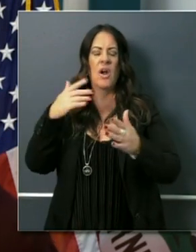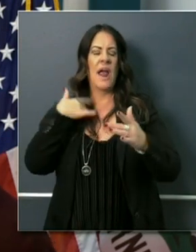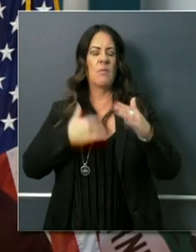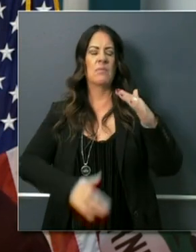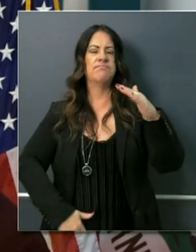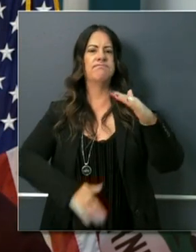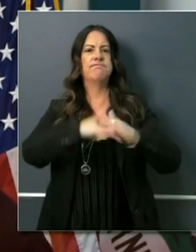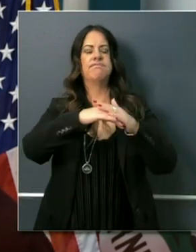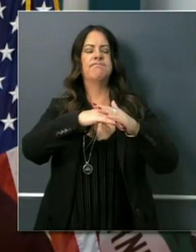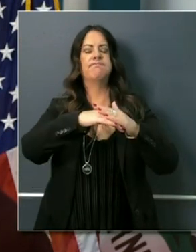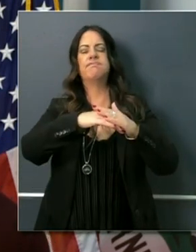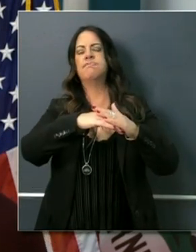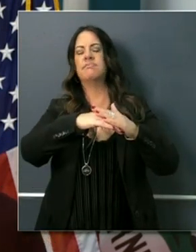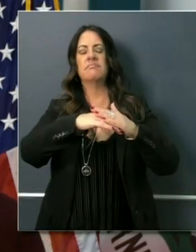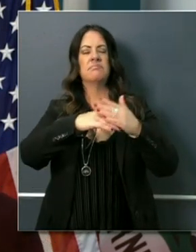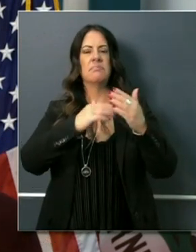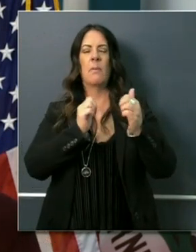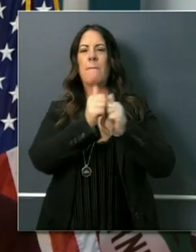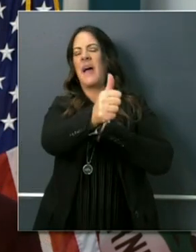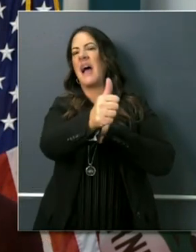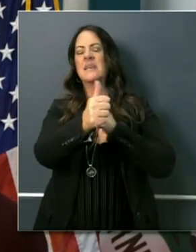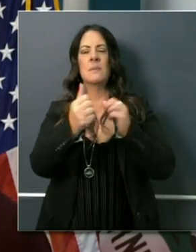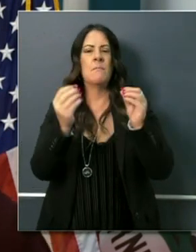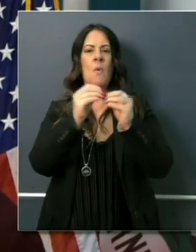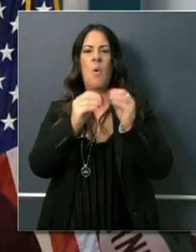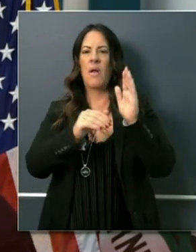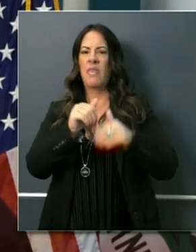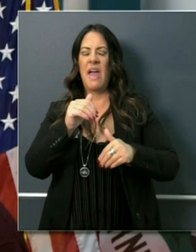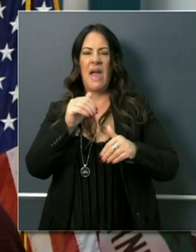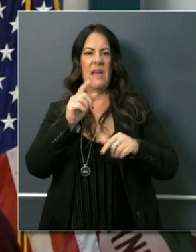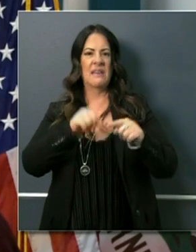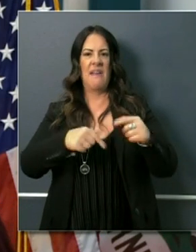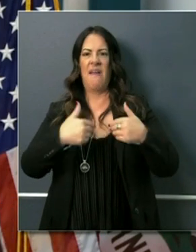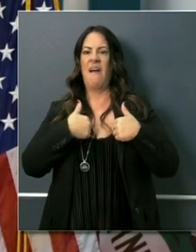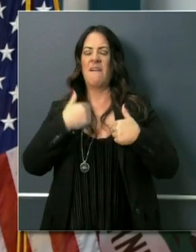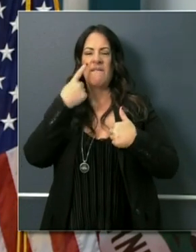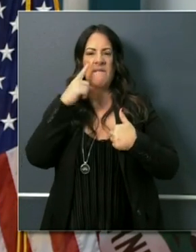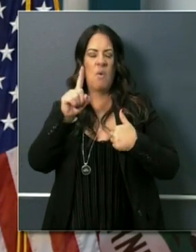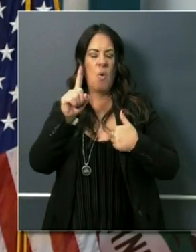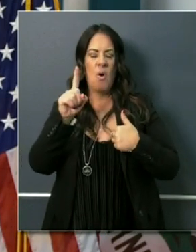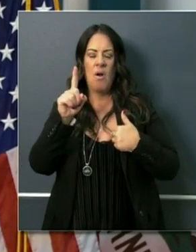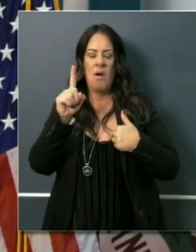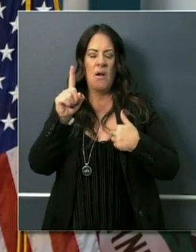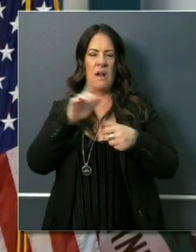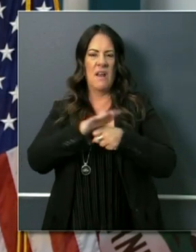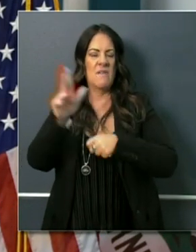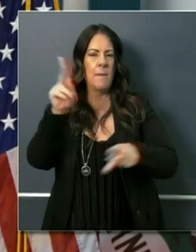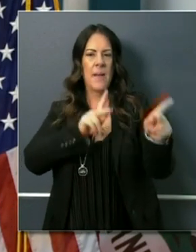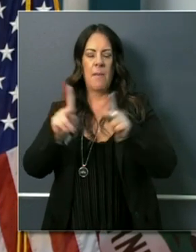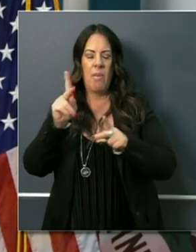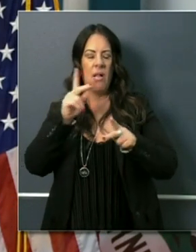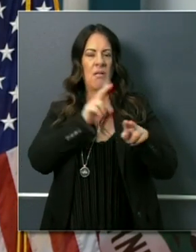CLOSE TO 700,000 HOSPITALIZATIONS ACROSS THE STATE, WHILE EXCEEDING OUR EXISTING CAPACITY AND